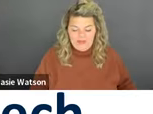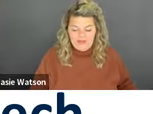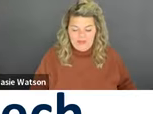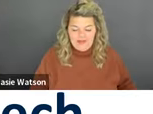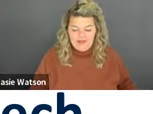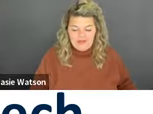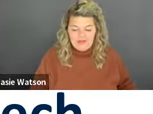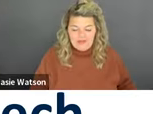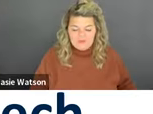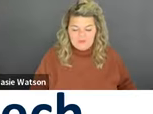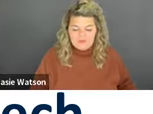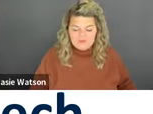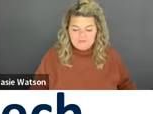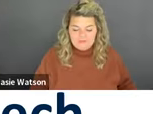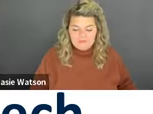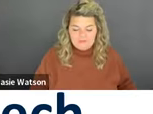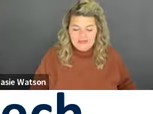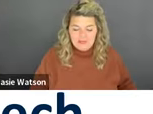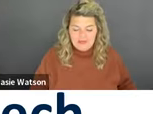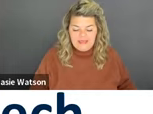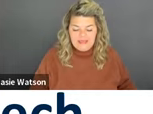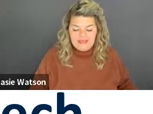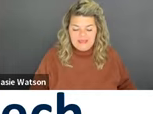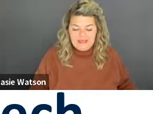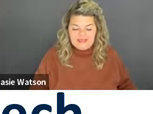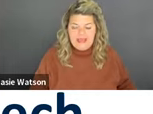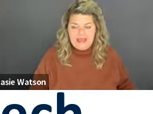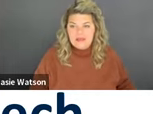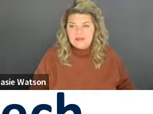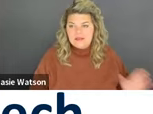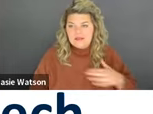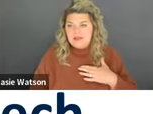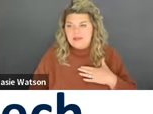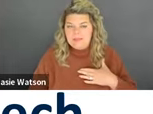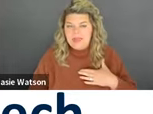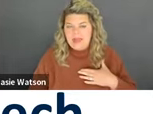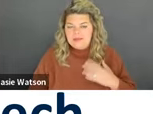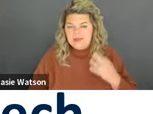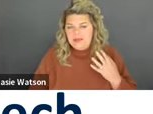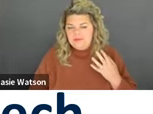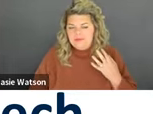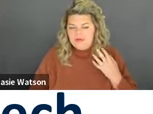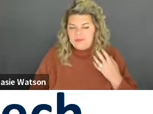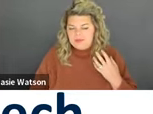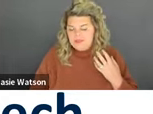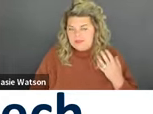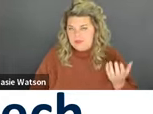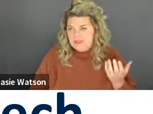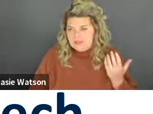one thing about lip reading, is that sometimes if a person is using